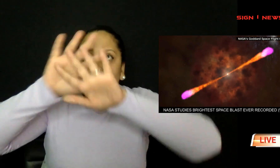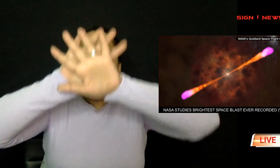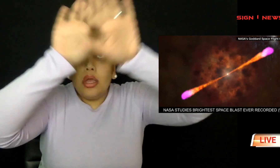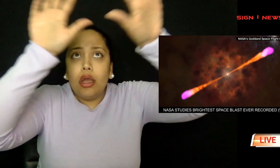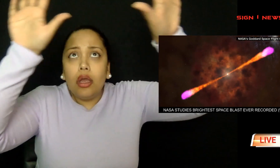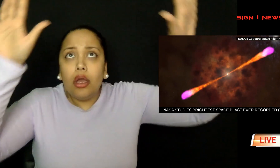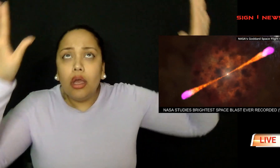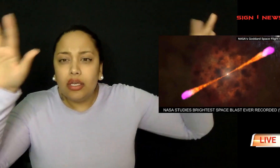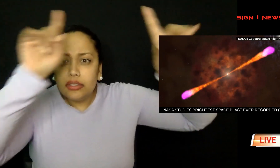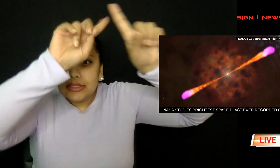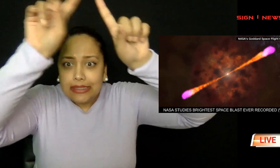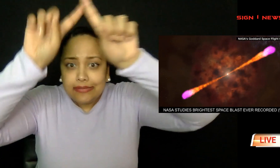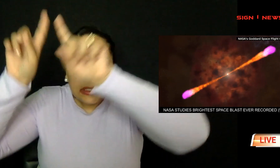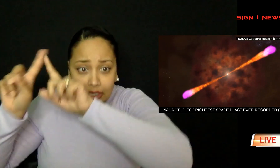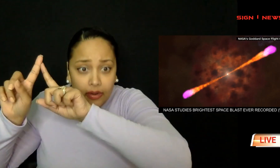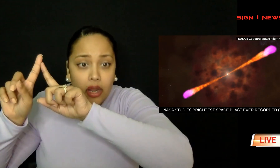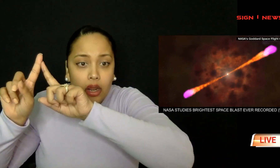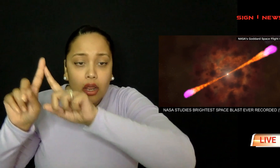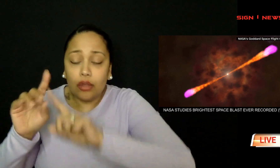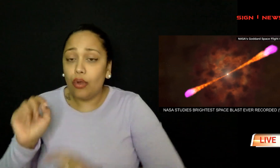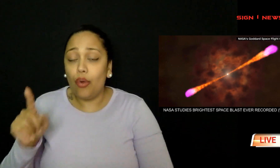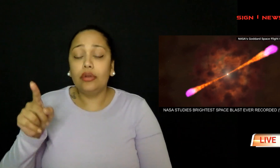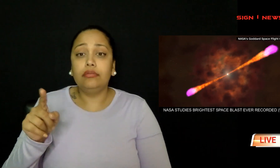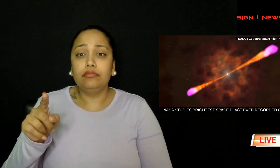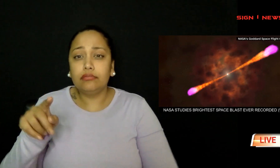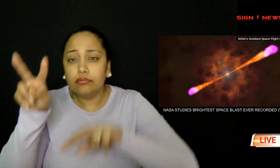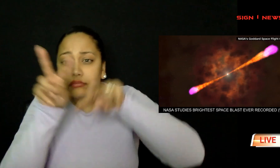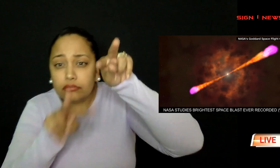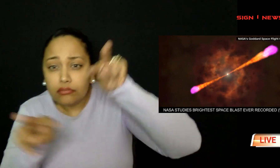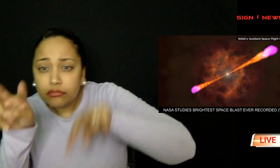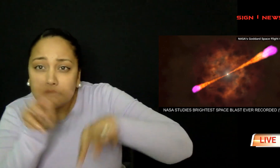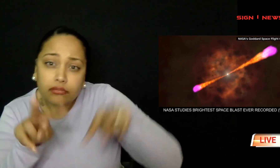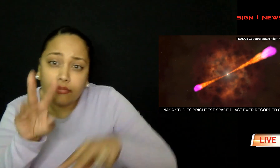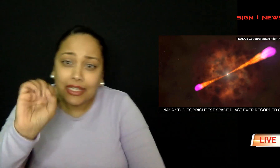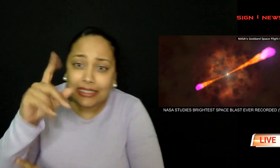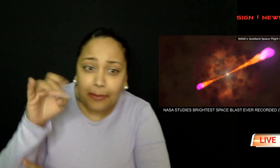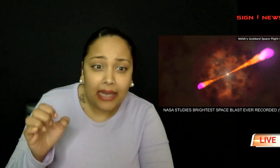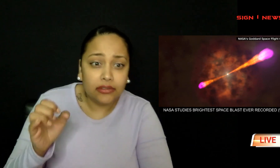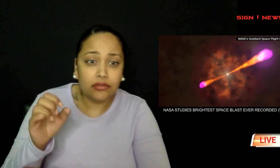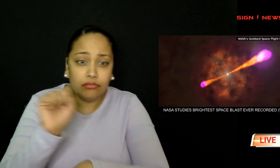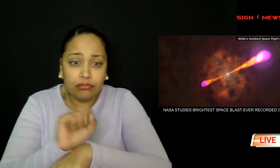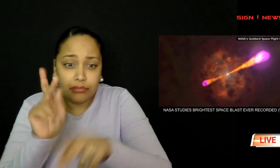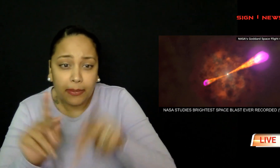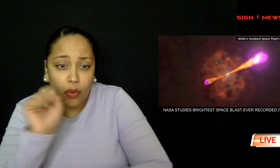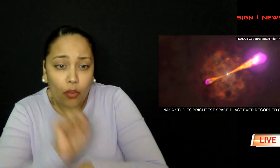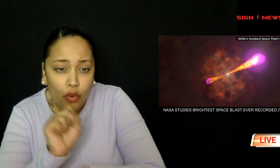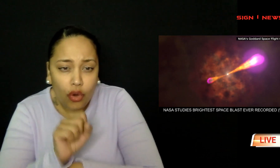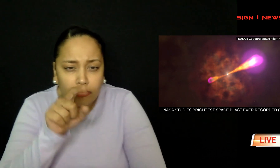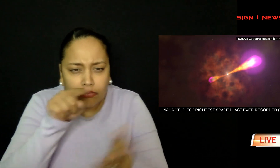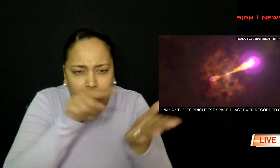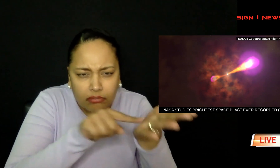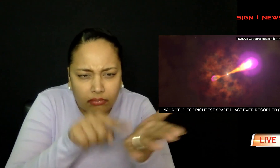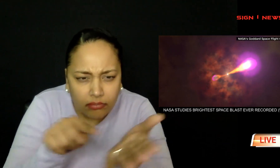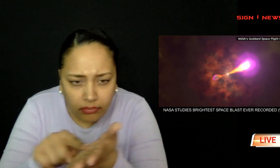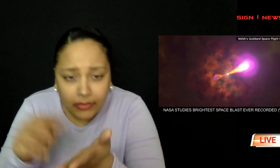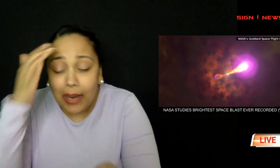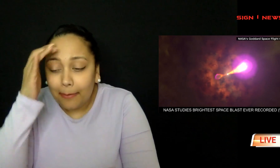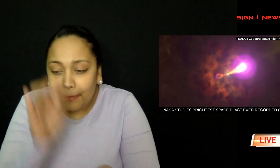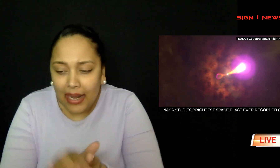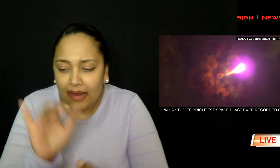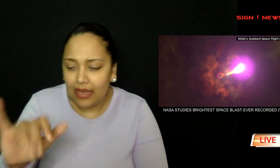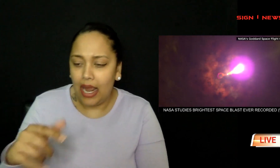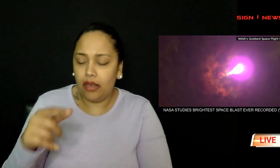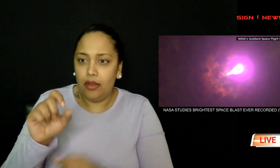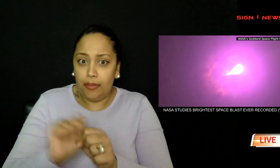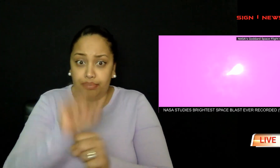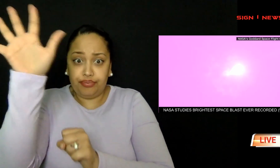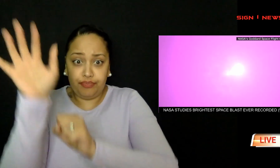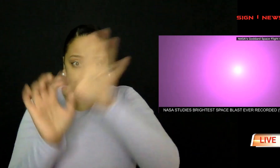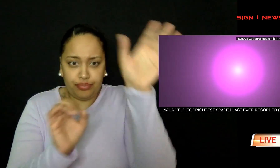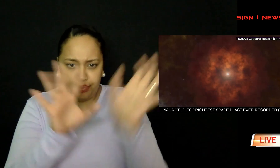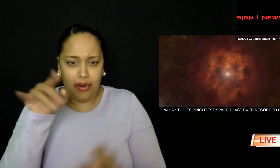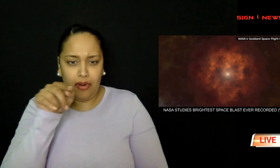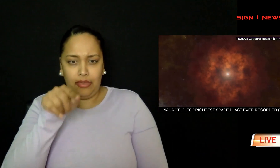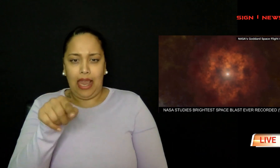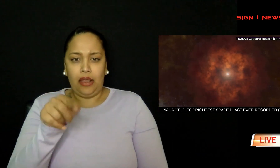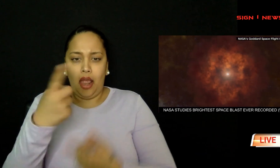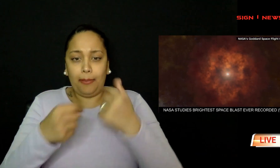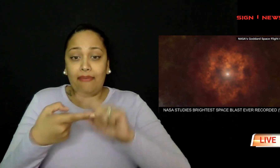space astronomers believe GammaRay bursts came from